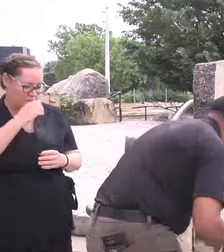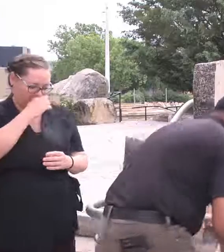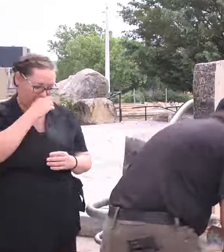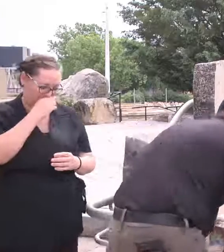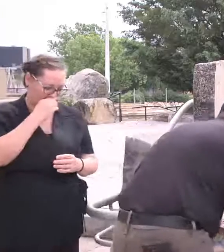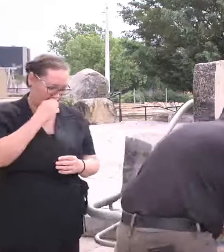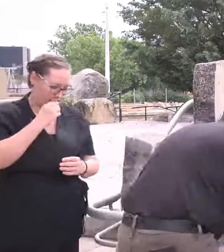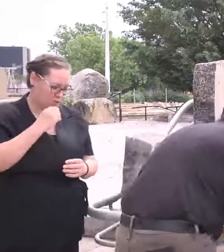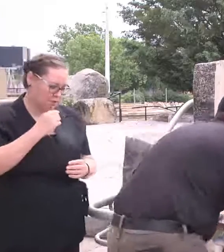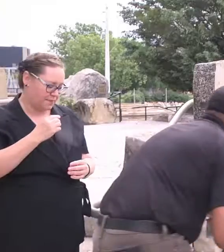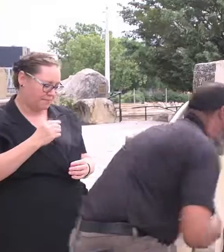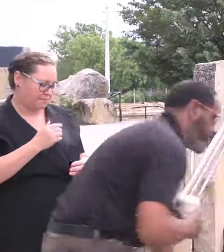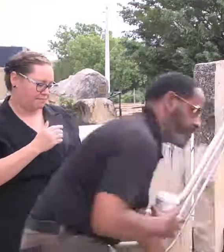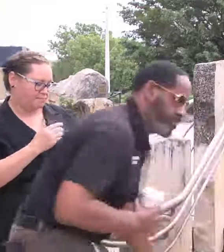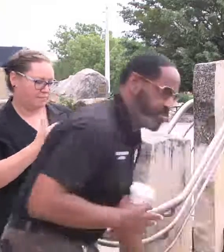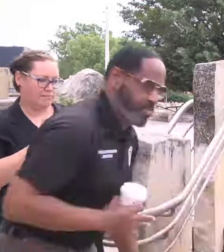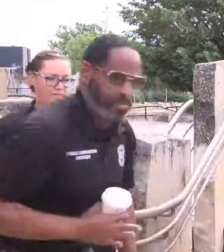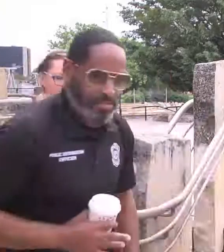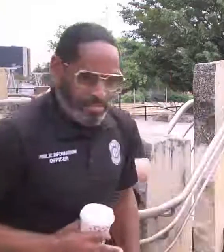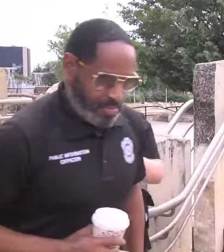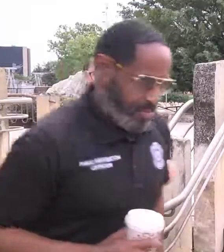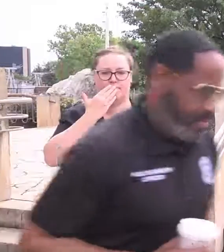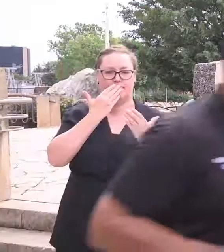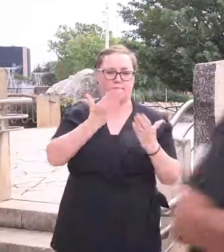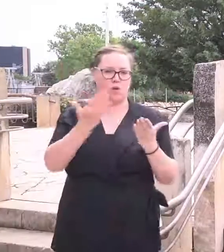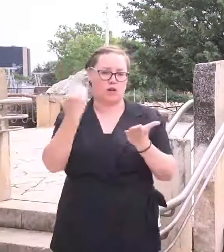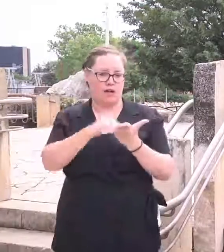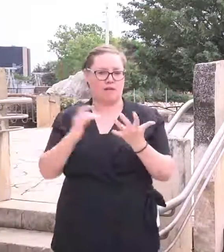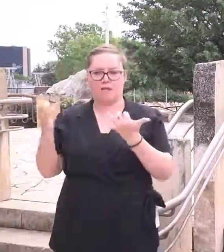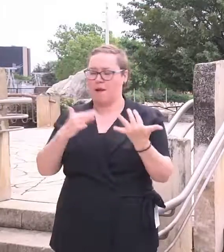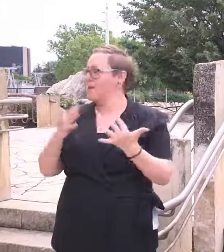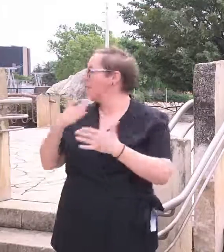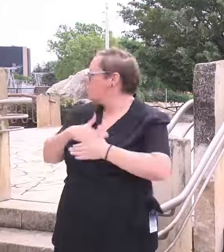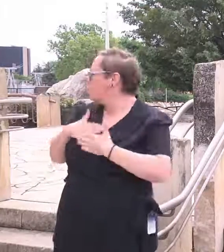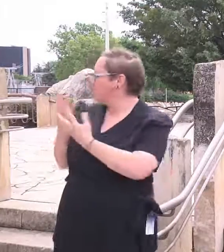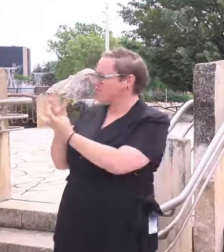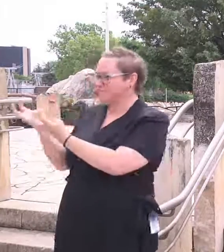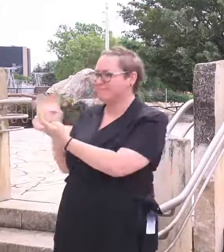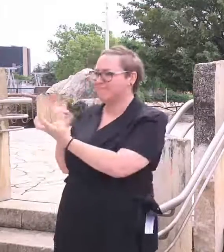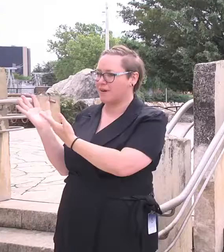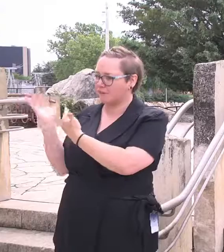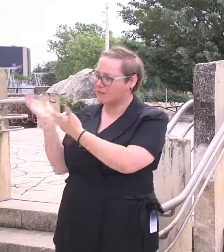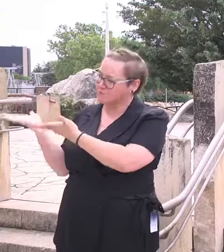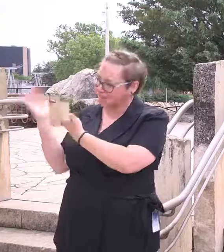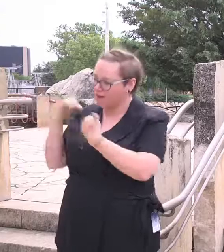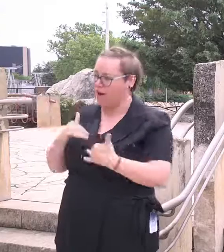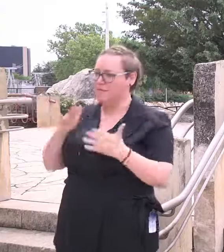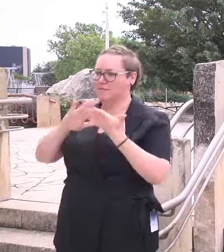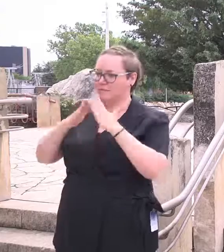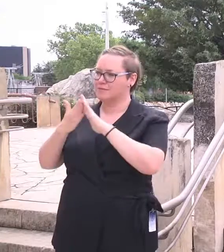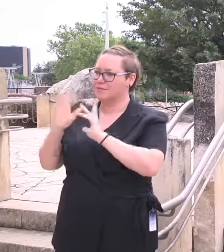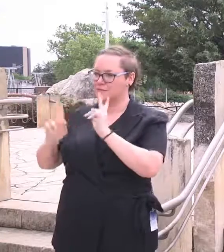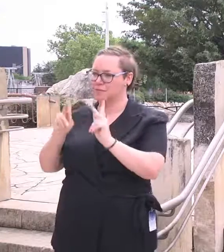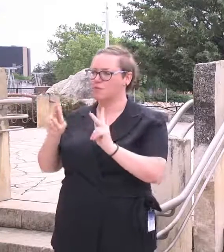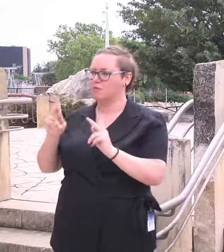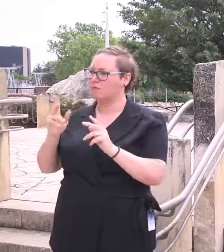this morning I really appreciate uh seeing folks out here not just to see and hear about the